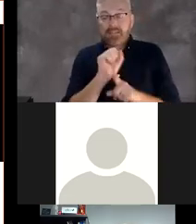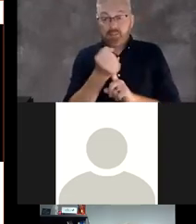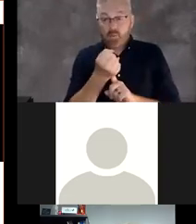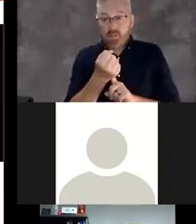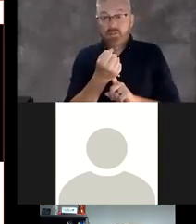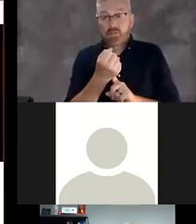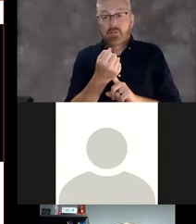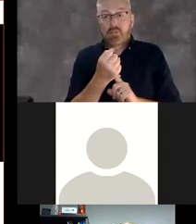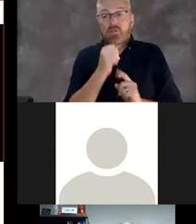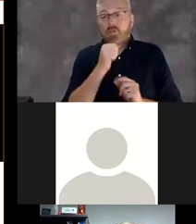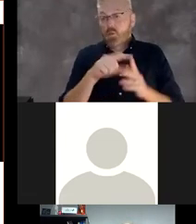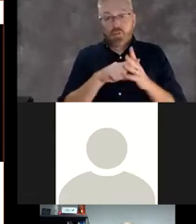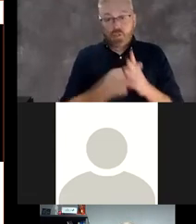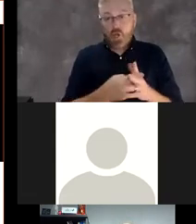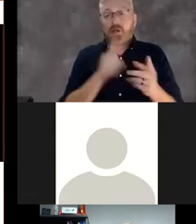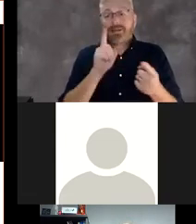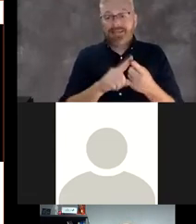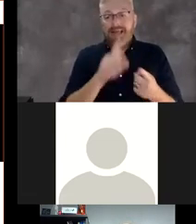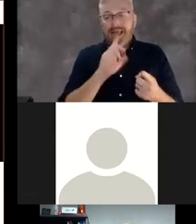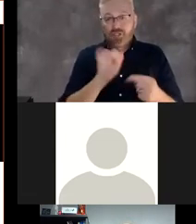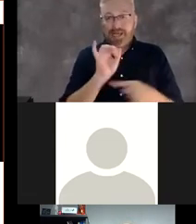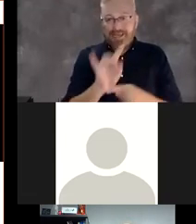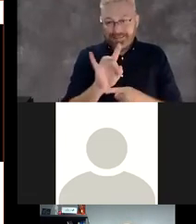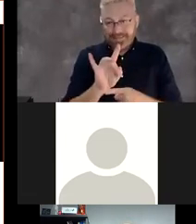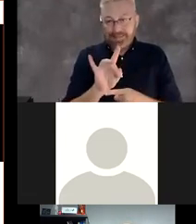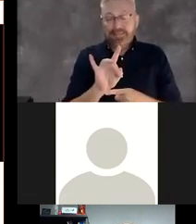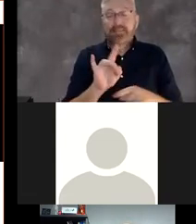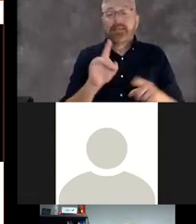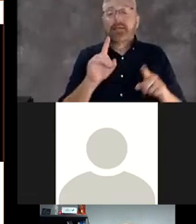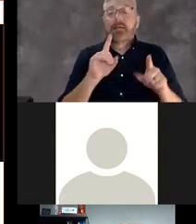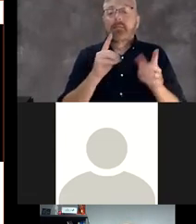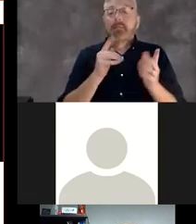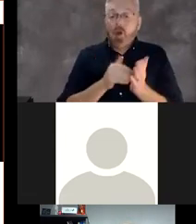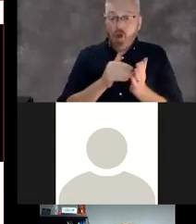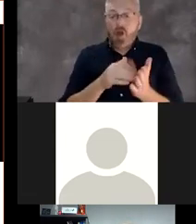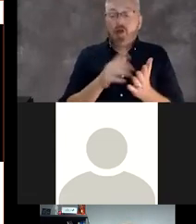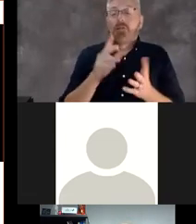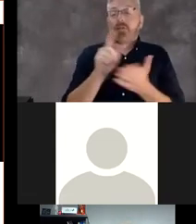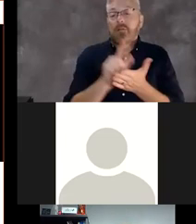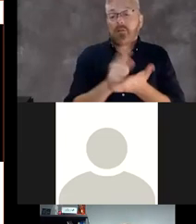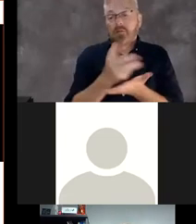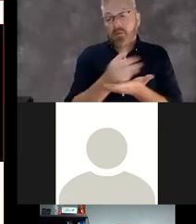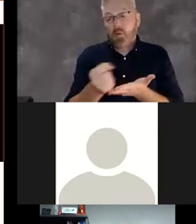DON'T START UNTIL YOU TURN 18. BUT A LOT OF THE STATUTE OF LIMITATIONS HAVE BEEN REMOVED. ANOTHER THING I WOULD NOTE ON